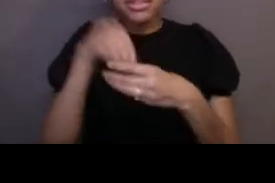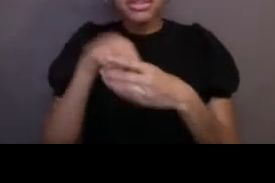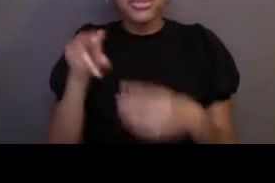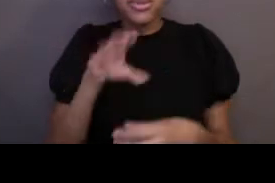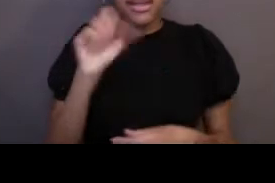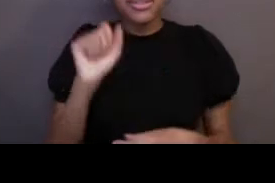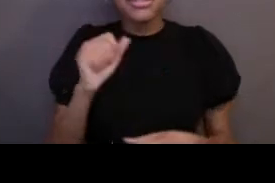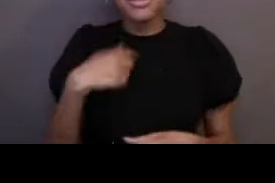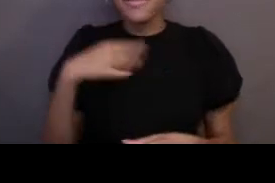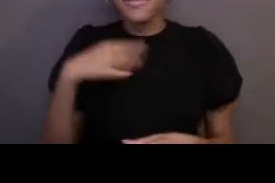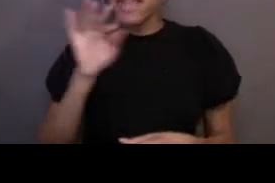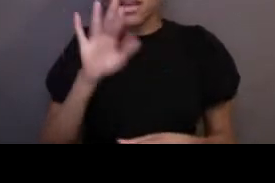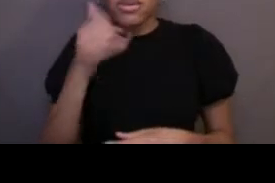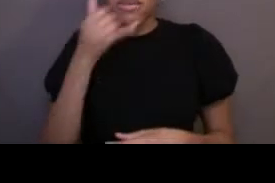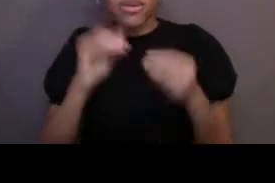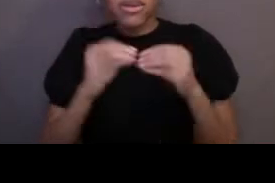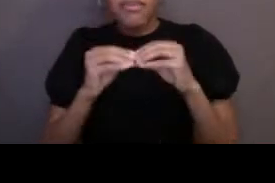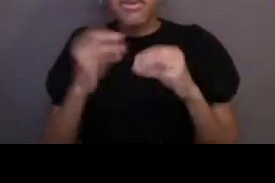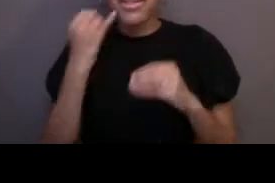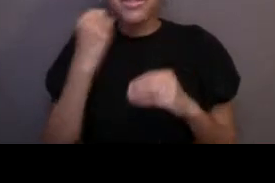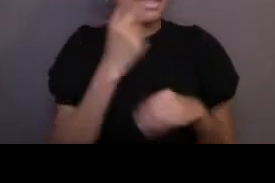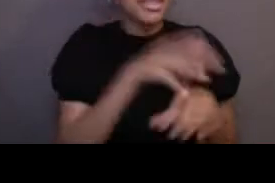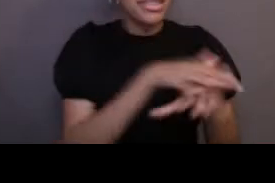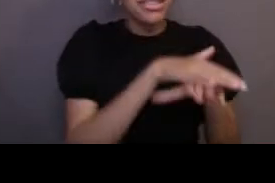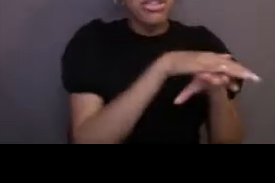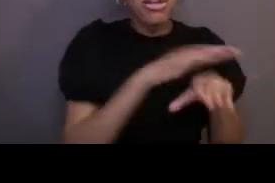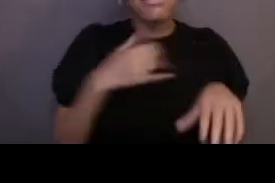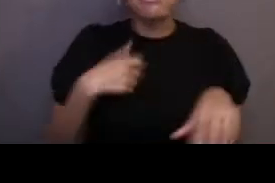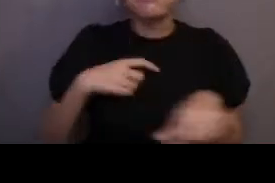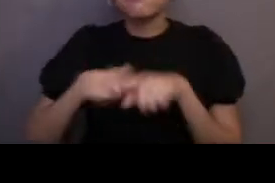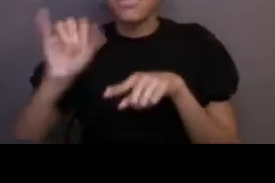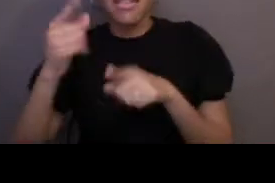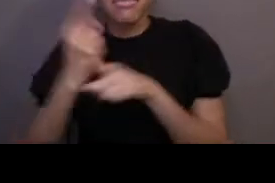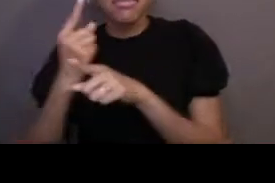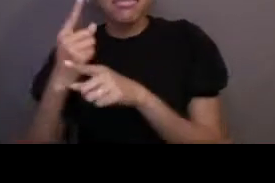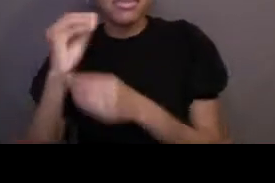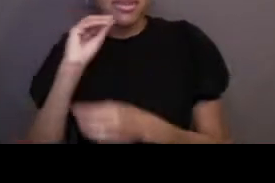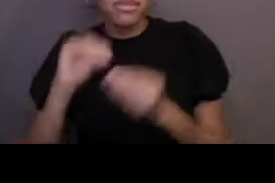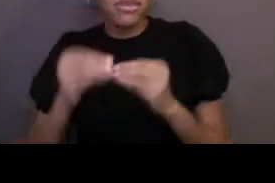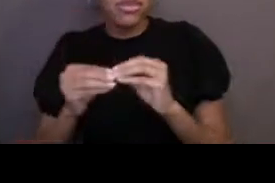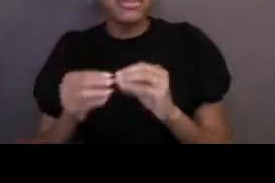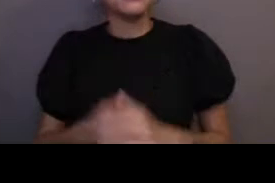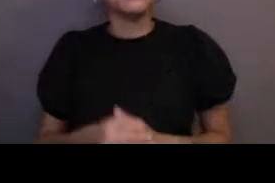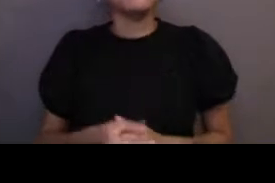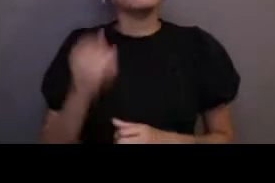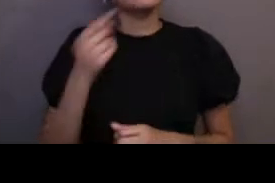and find the stranding number to call so that you have that. And also if you are local, or not,